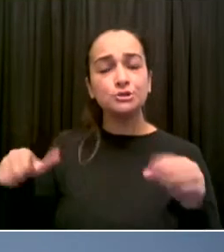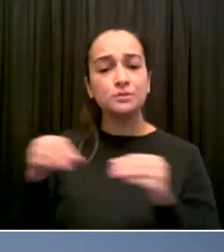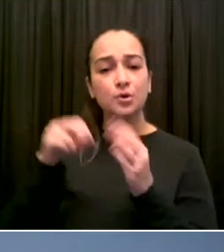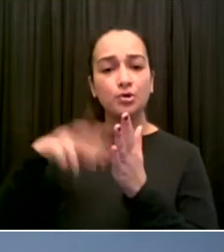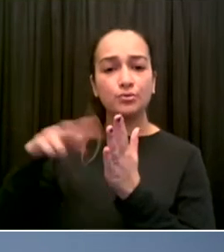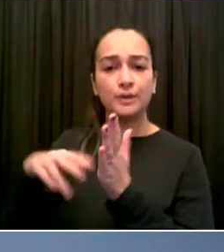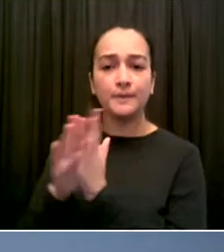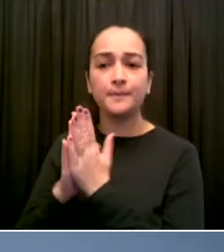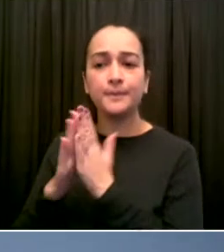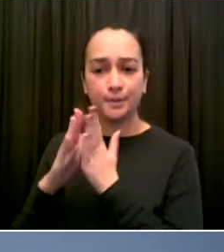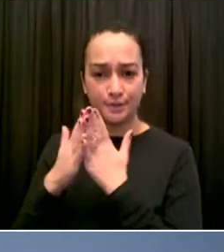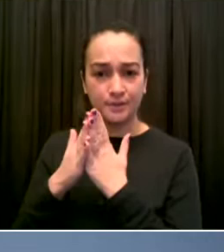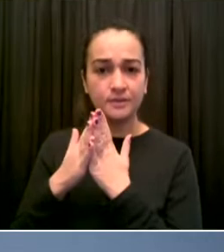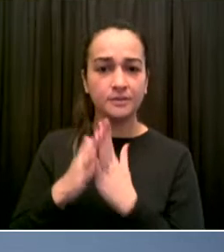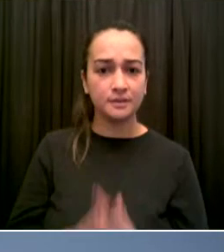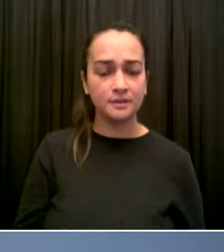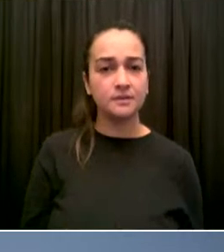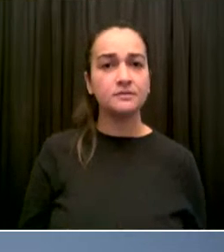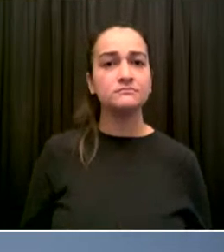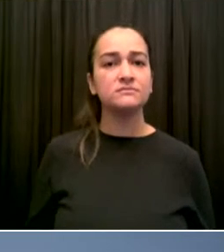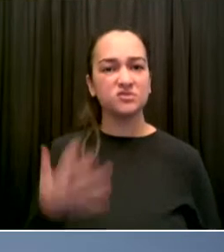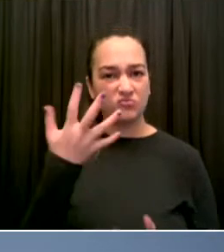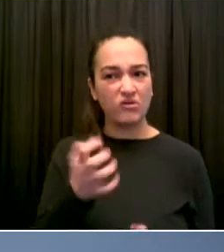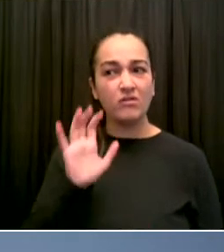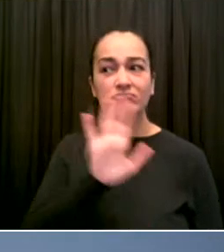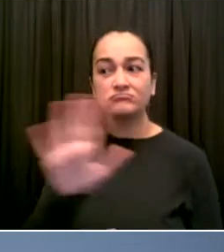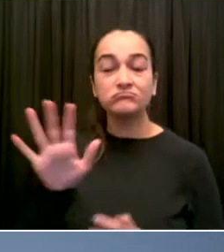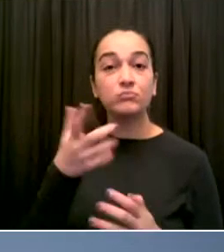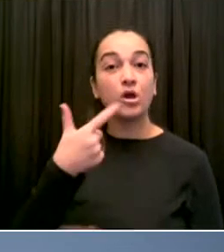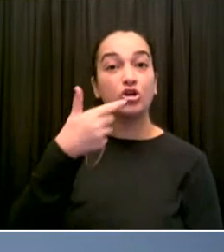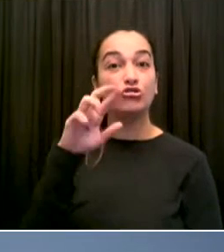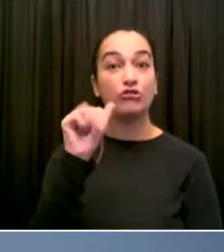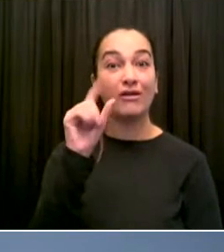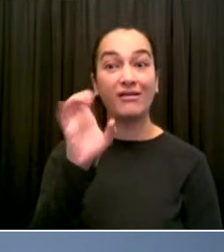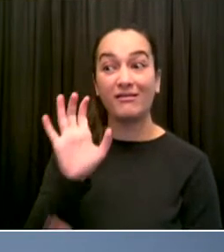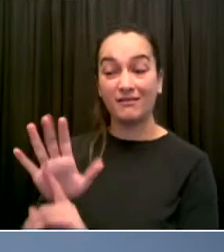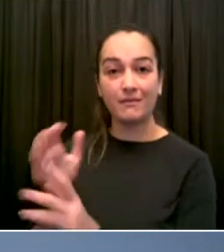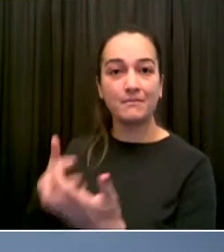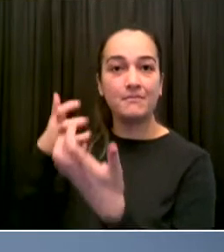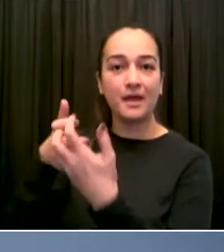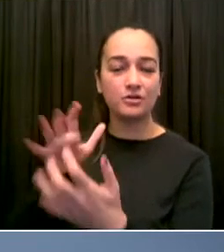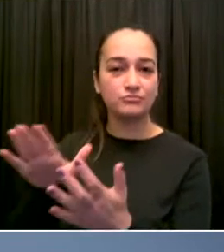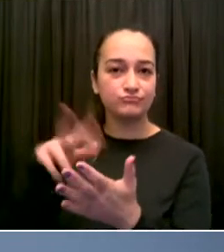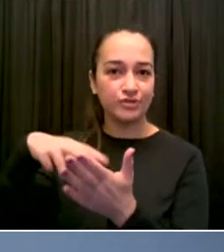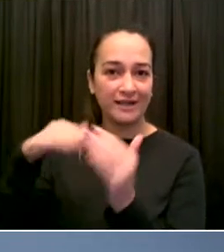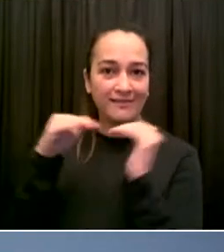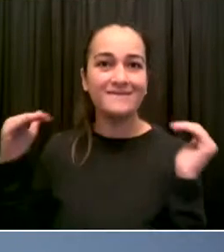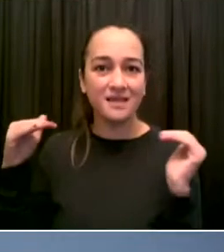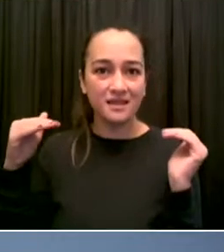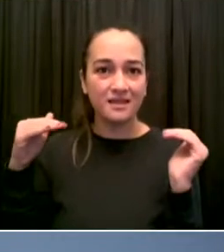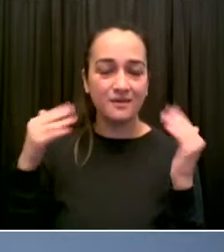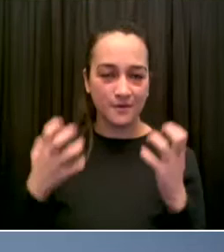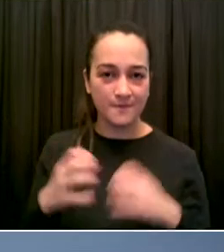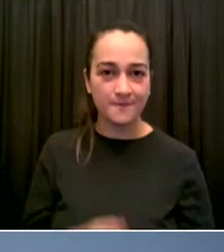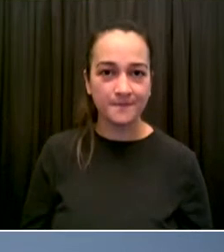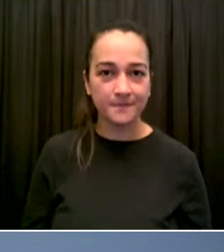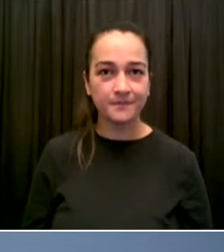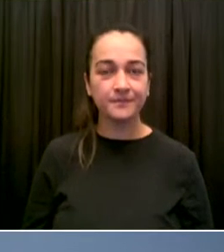UPON THE SUCCESS OF PRE-K AND